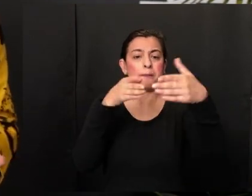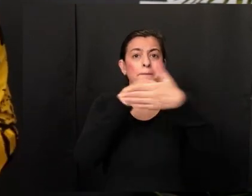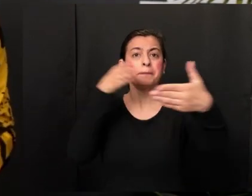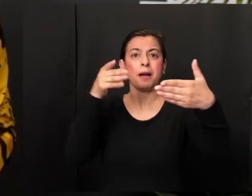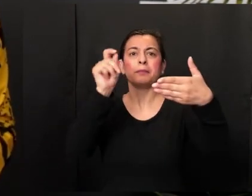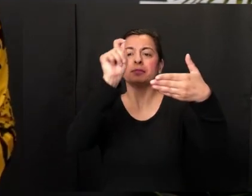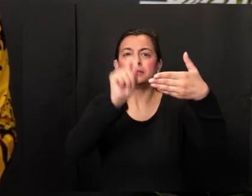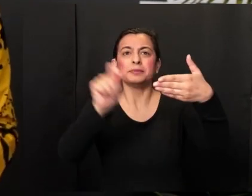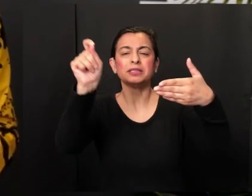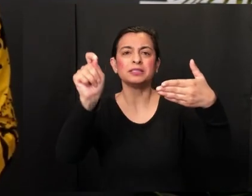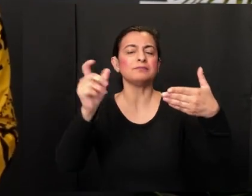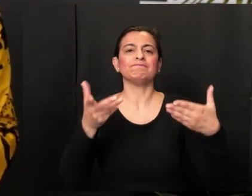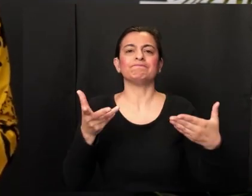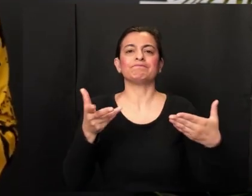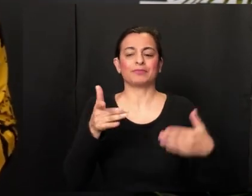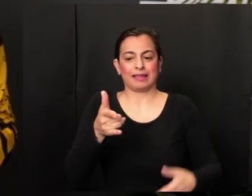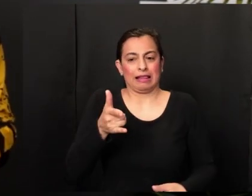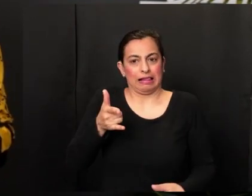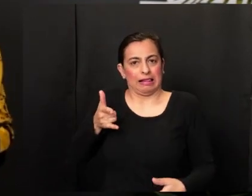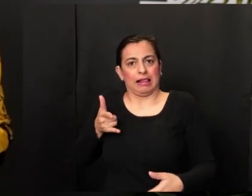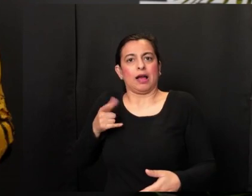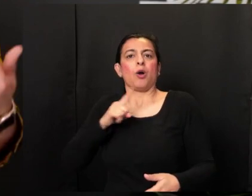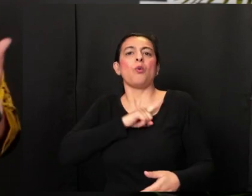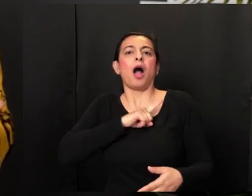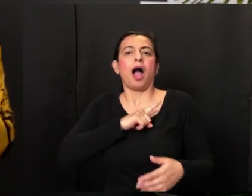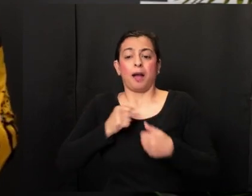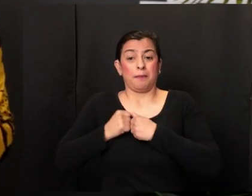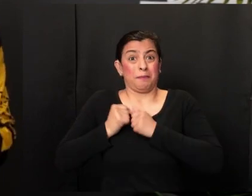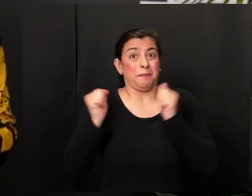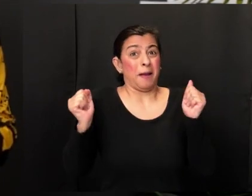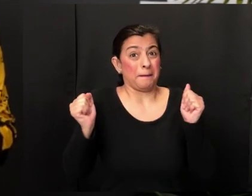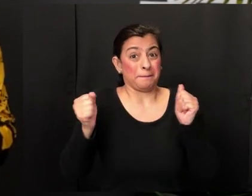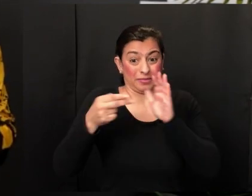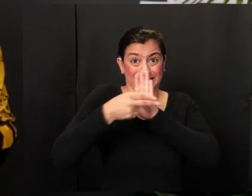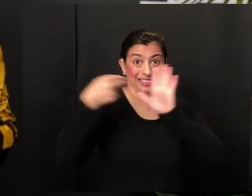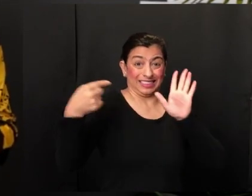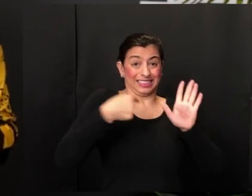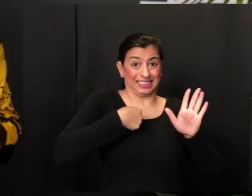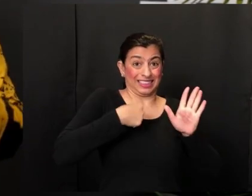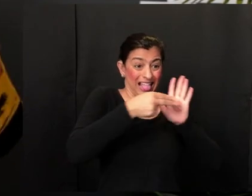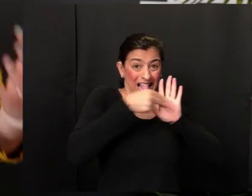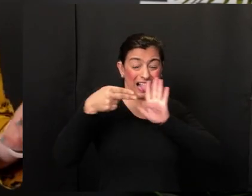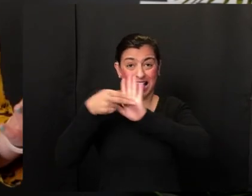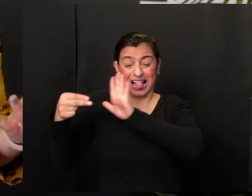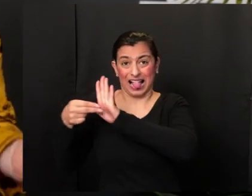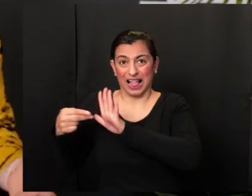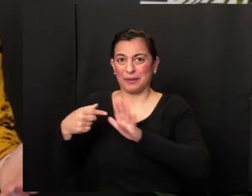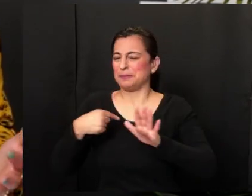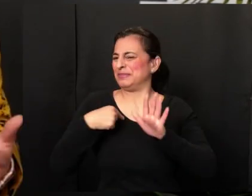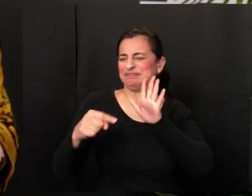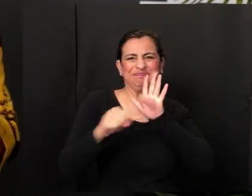out of a pure fear for the labels that are attached to my disclosure. When I moved to South Africa,